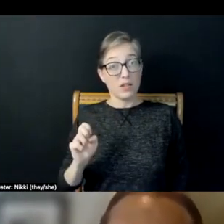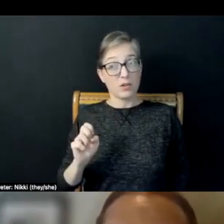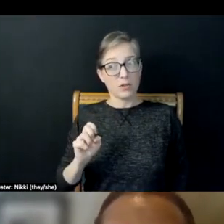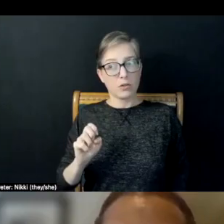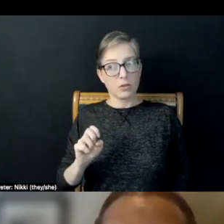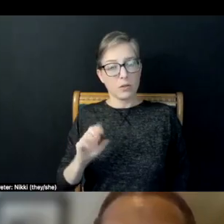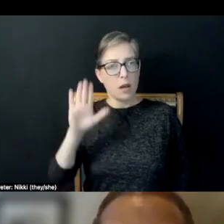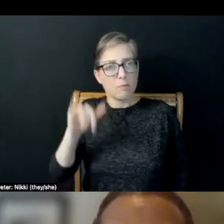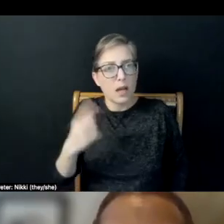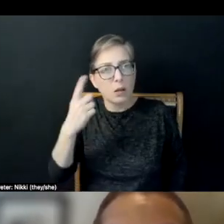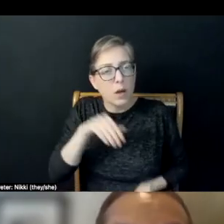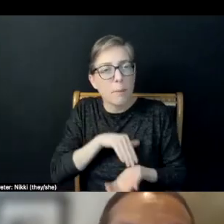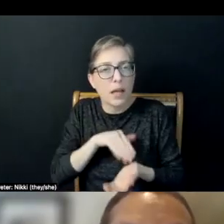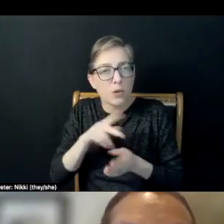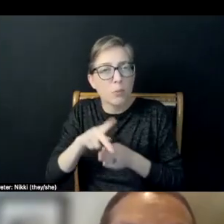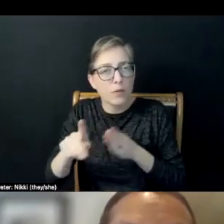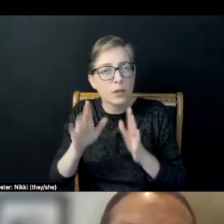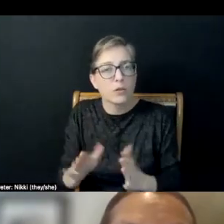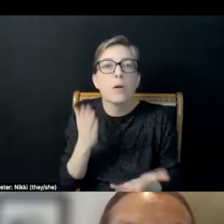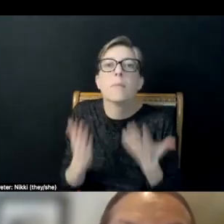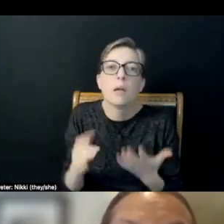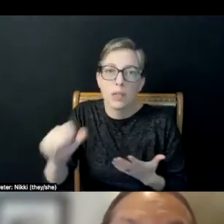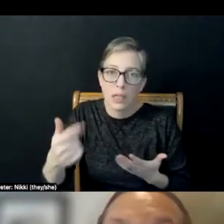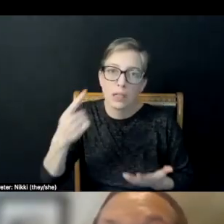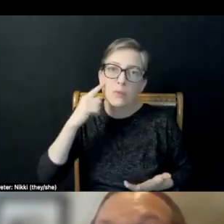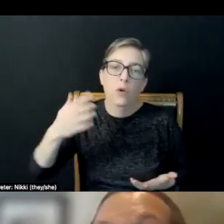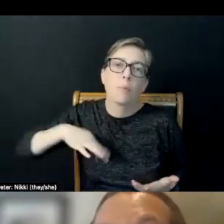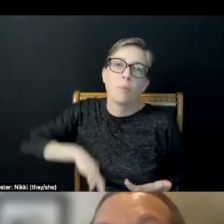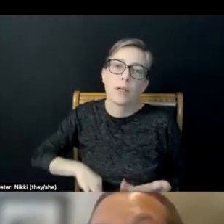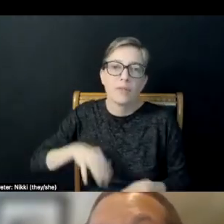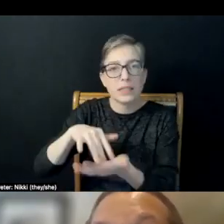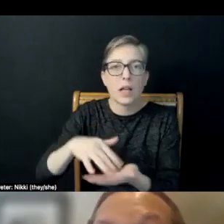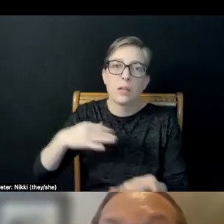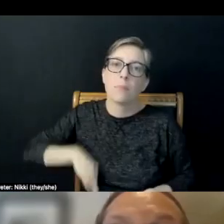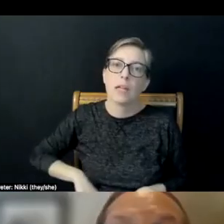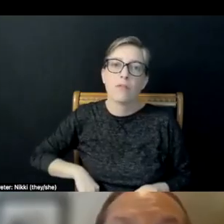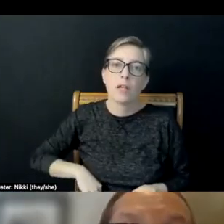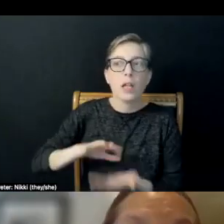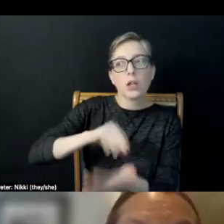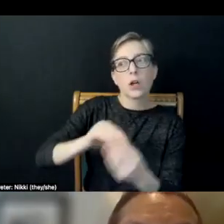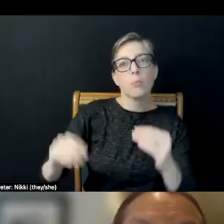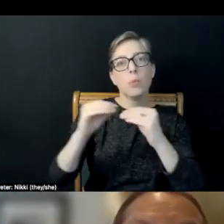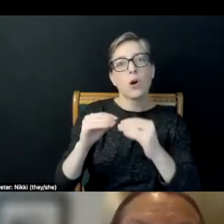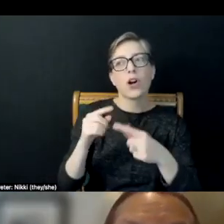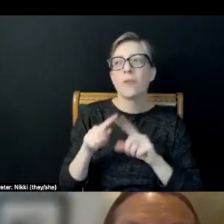it may have been for the benefit of study, but was doing something that would ultimately have been detrimental to the mental health